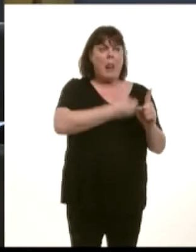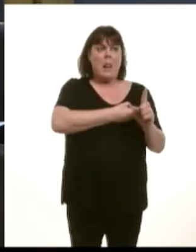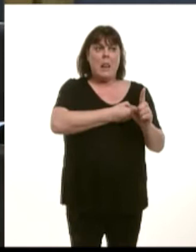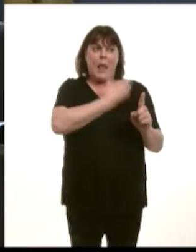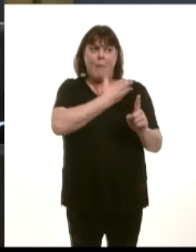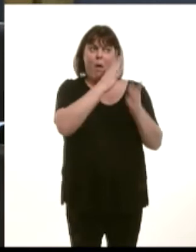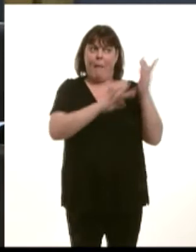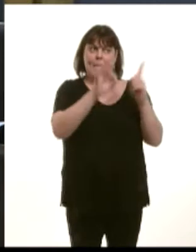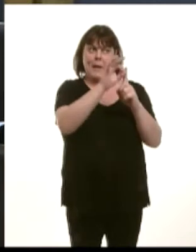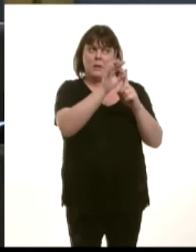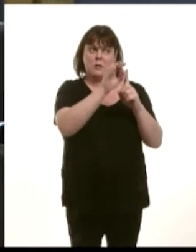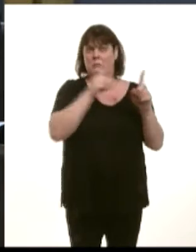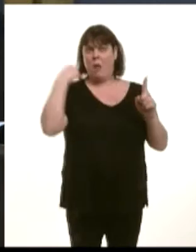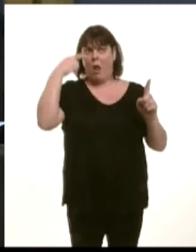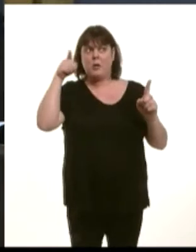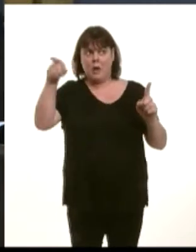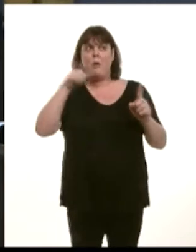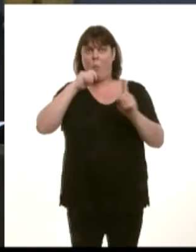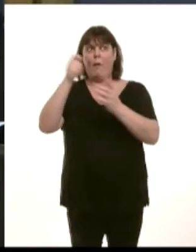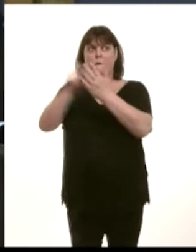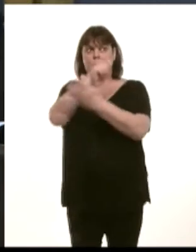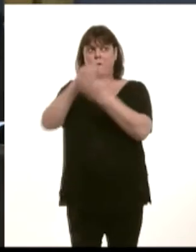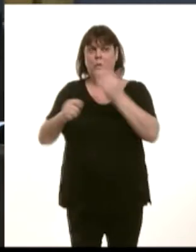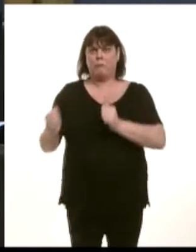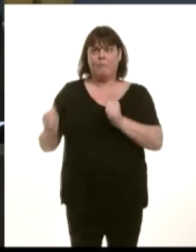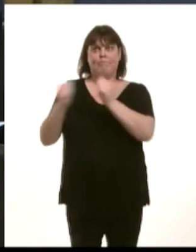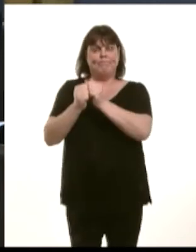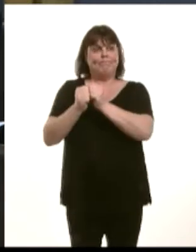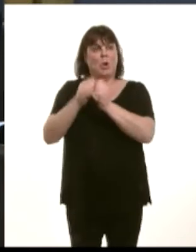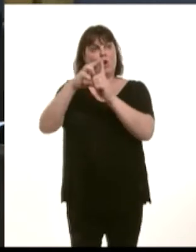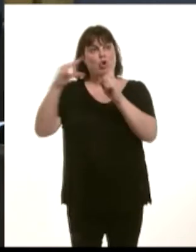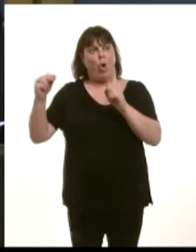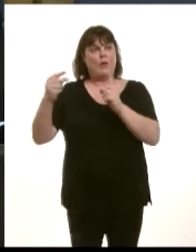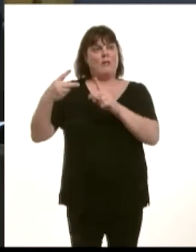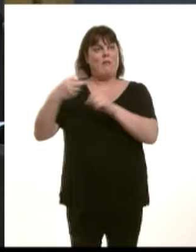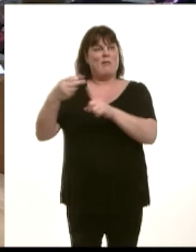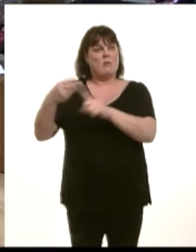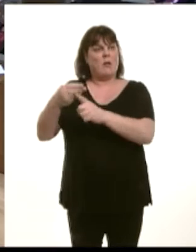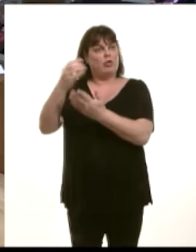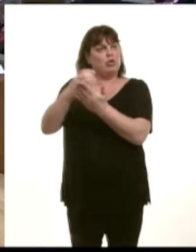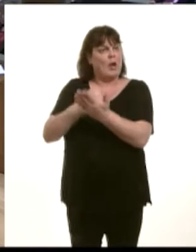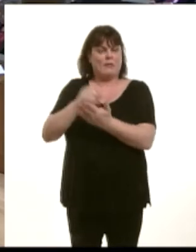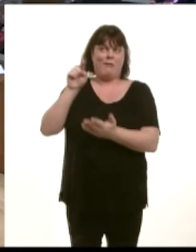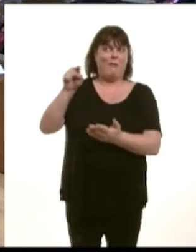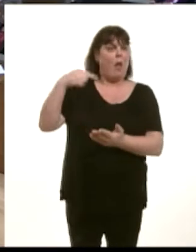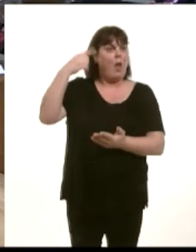will be today voting in favour of the Tories’ austerity charter in Westminster later on?